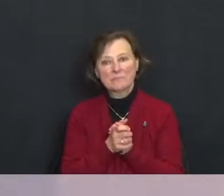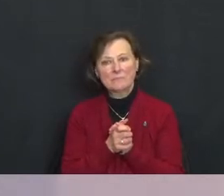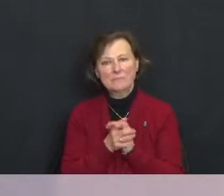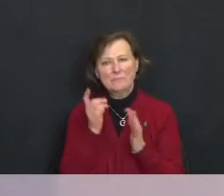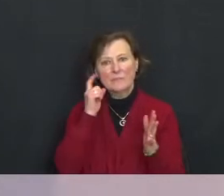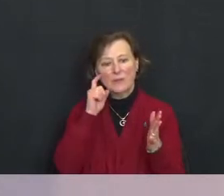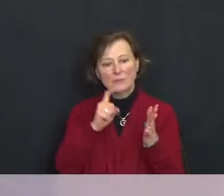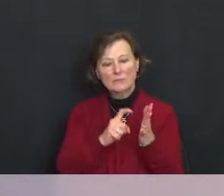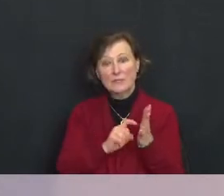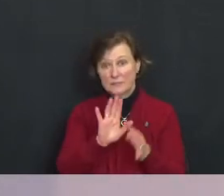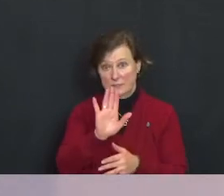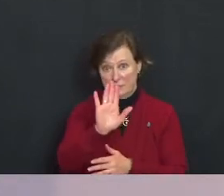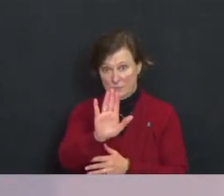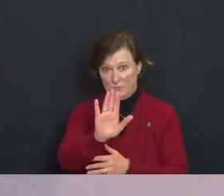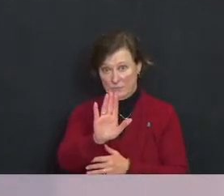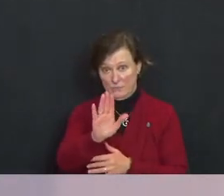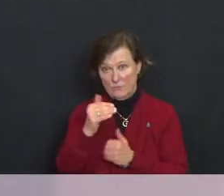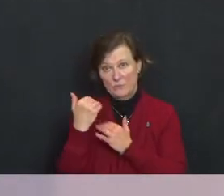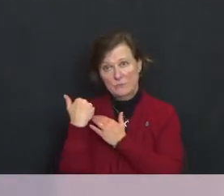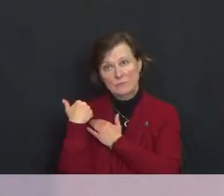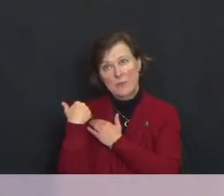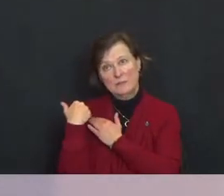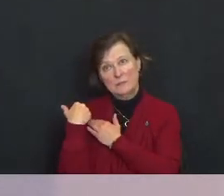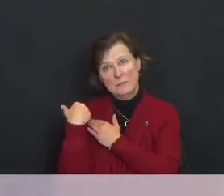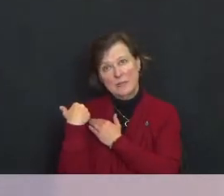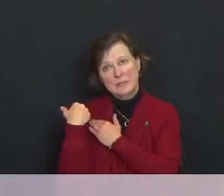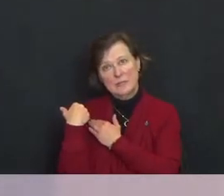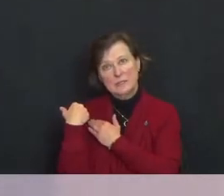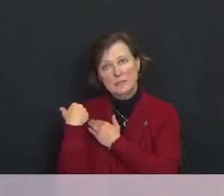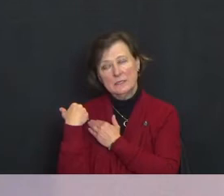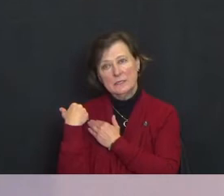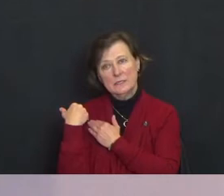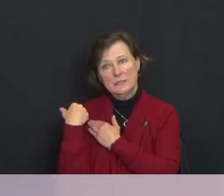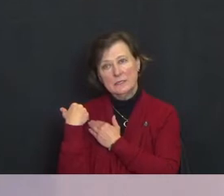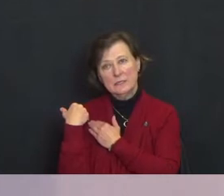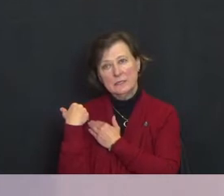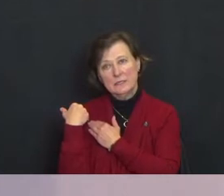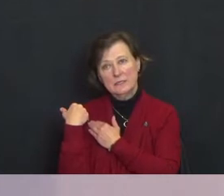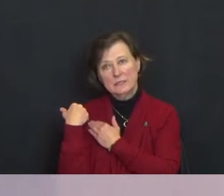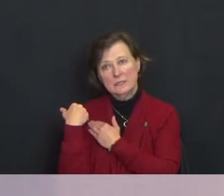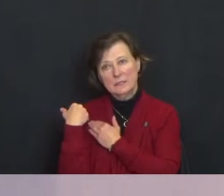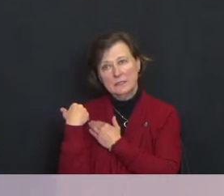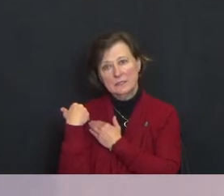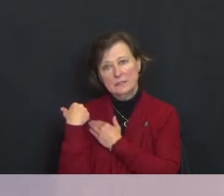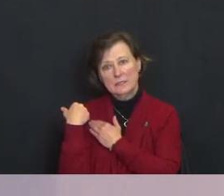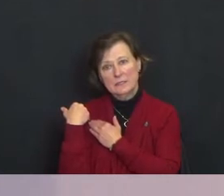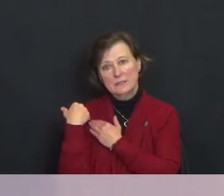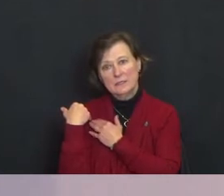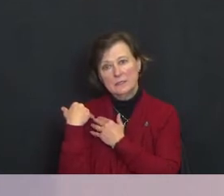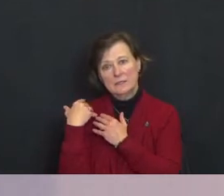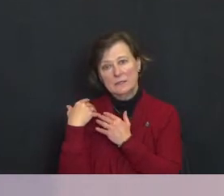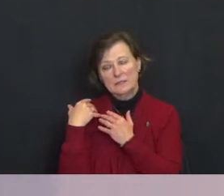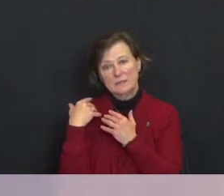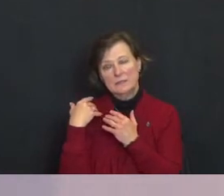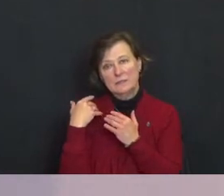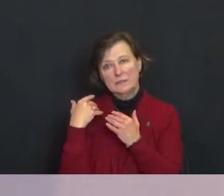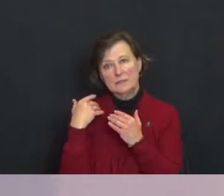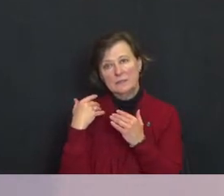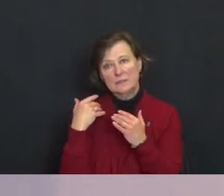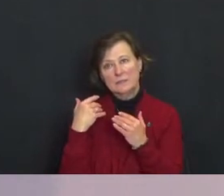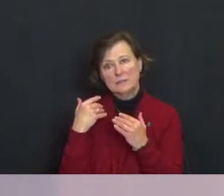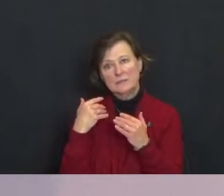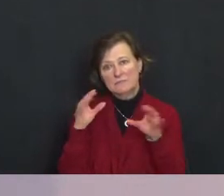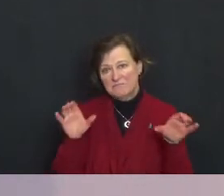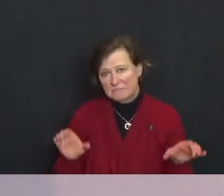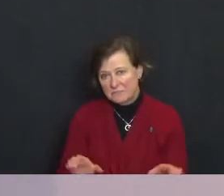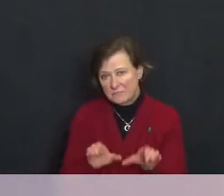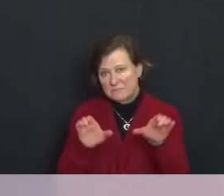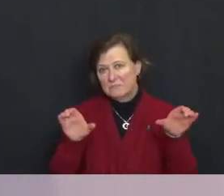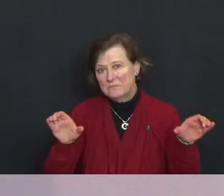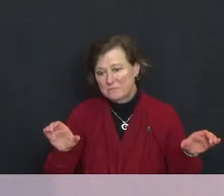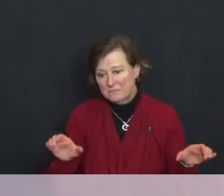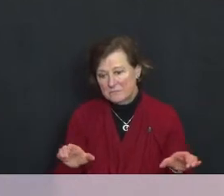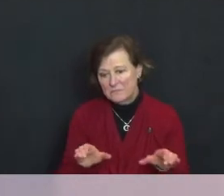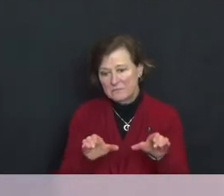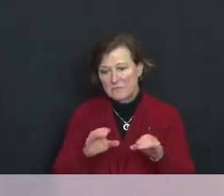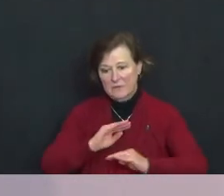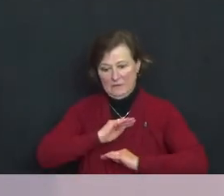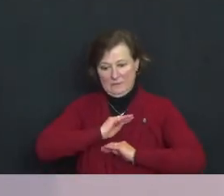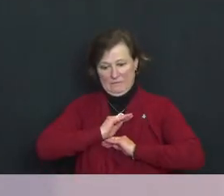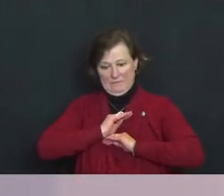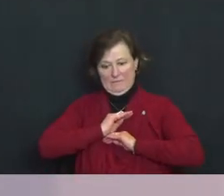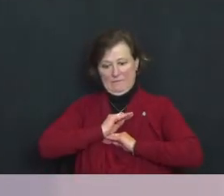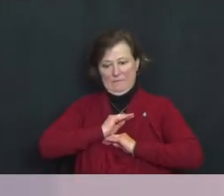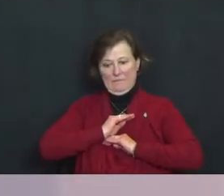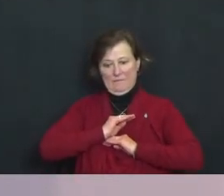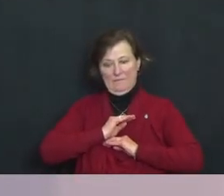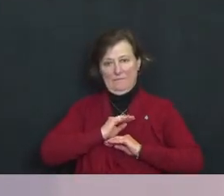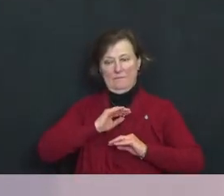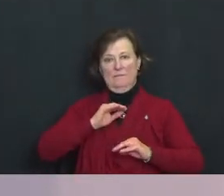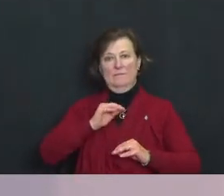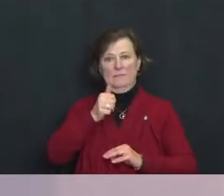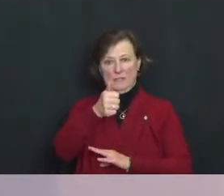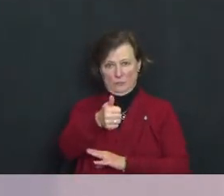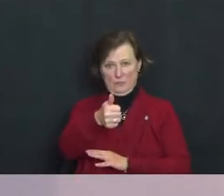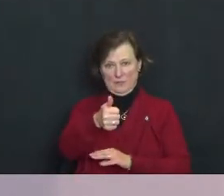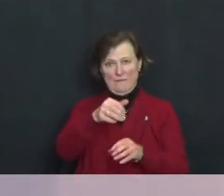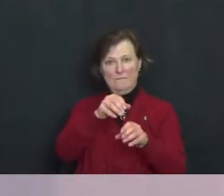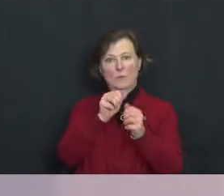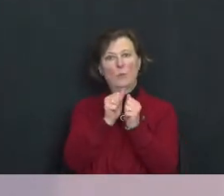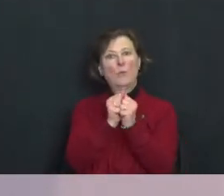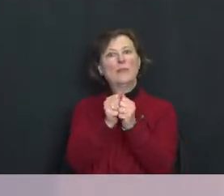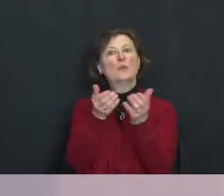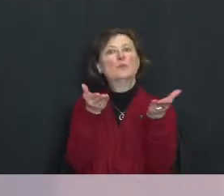Recognize your responsibility play the role, to fulfill yourself in service to the greater